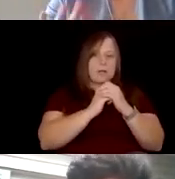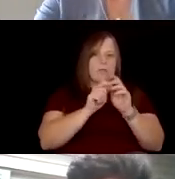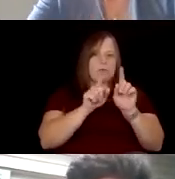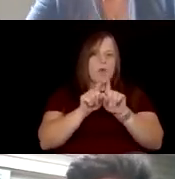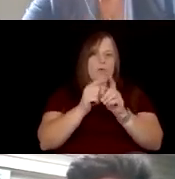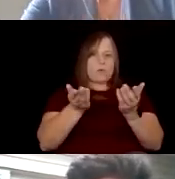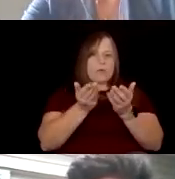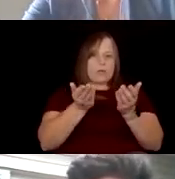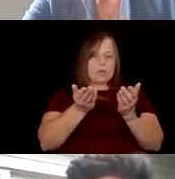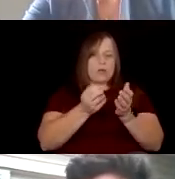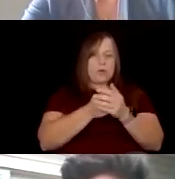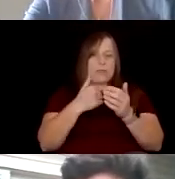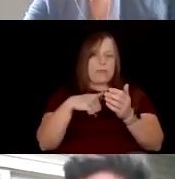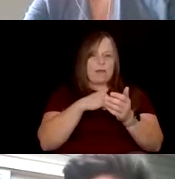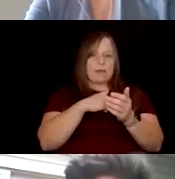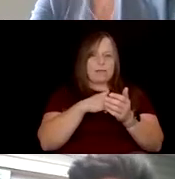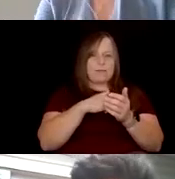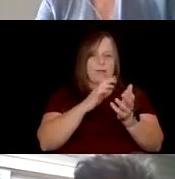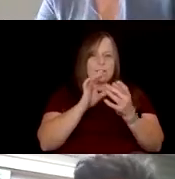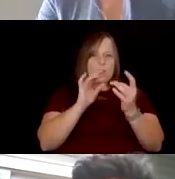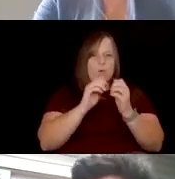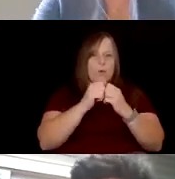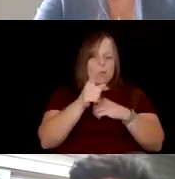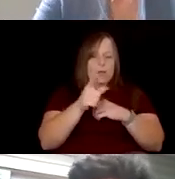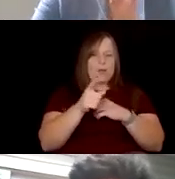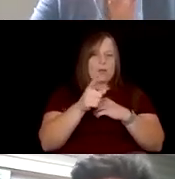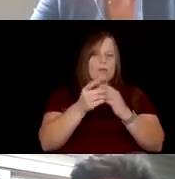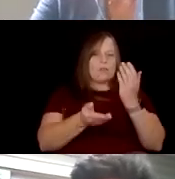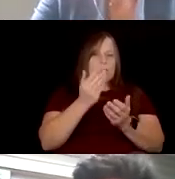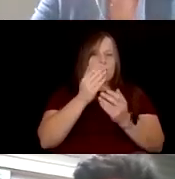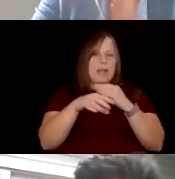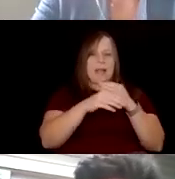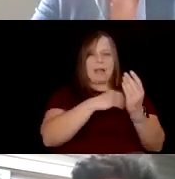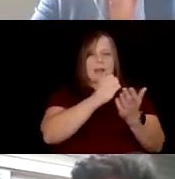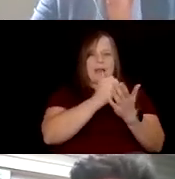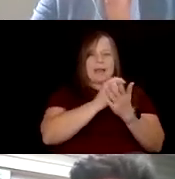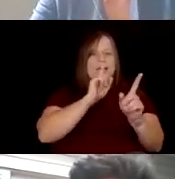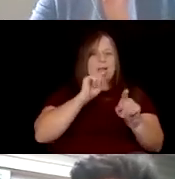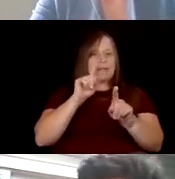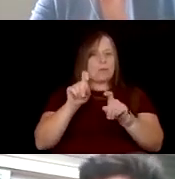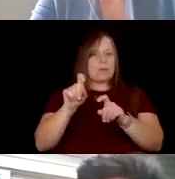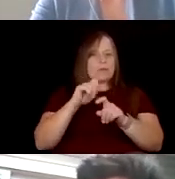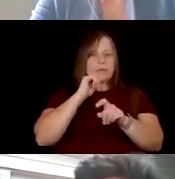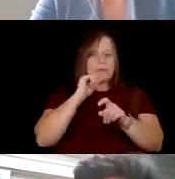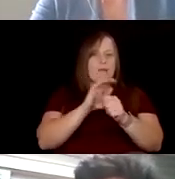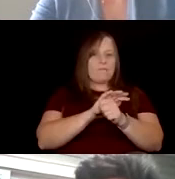And I spoke with her and she might be able to answer some questions. I'm not putting her on the spot.